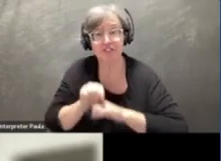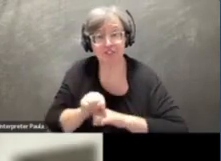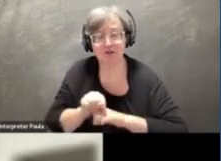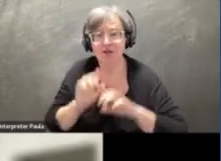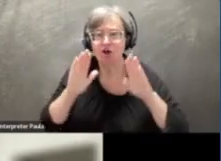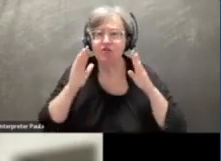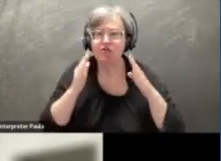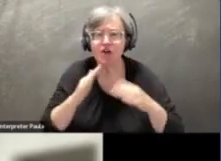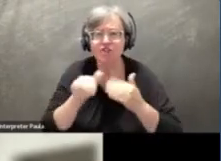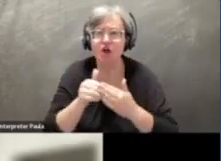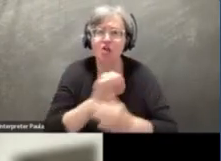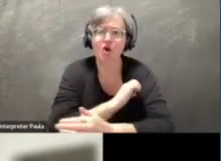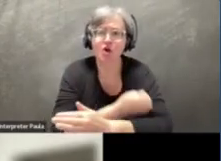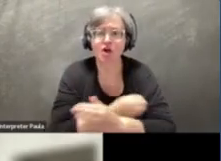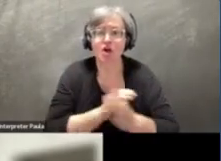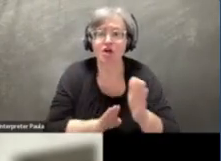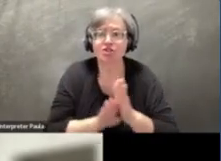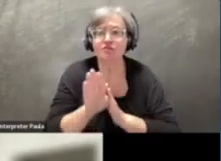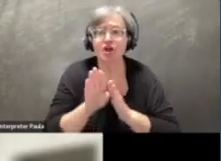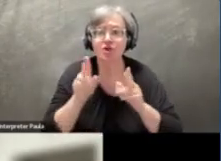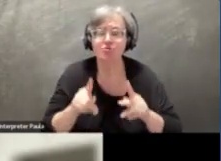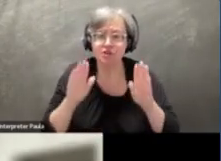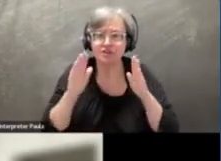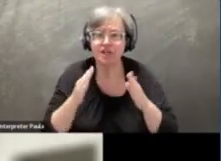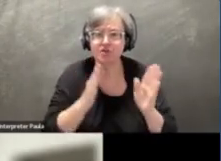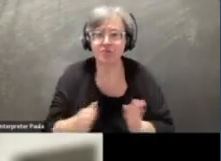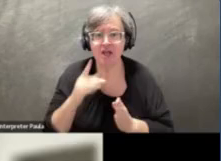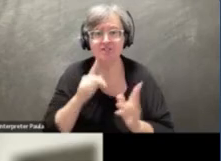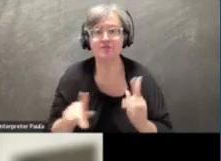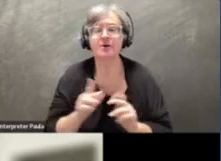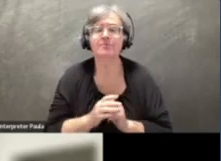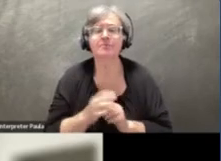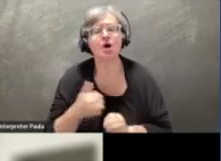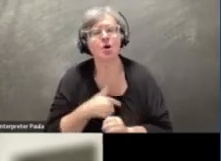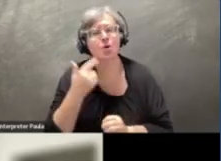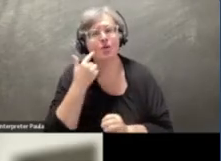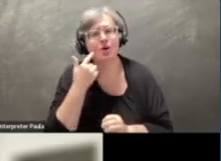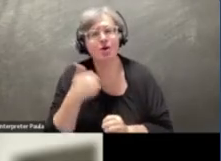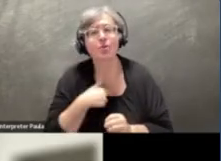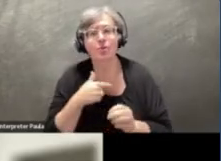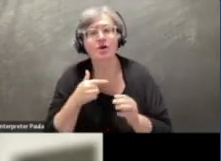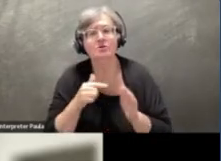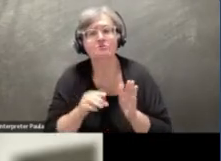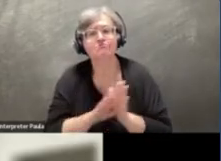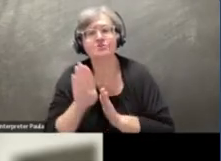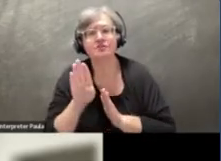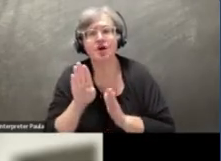all of our energy on developing person-centered plans for people. And we thought if we develop a person-centered plan with people, they would have